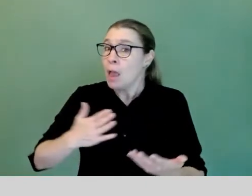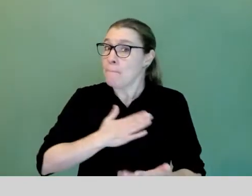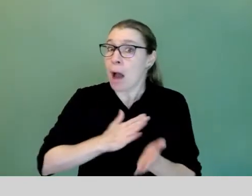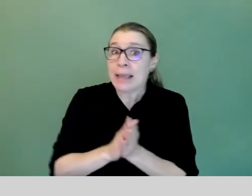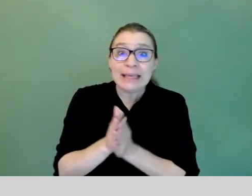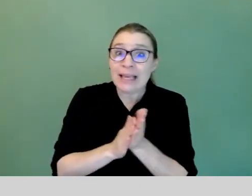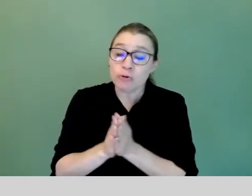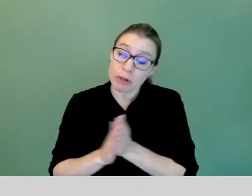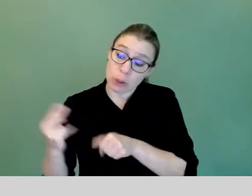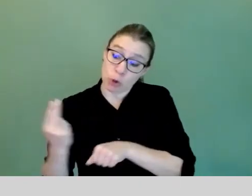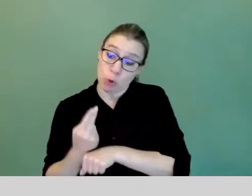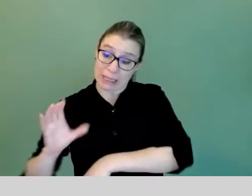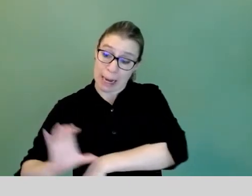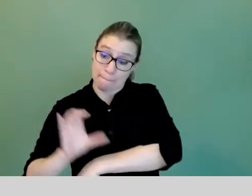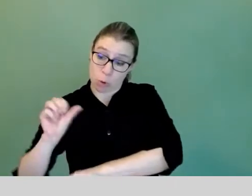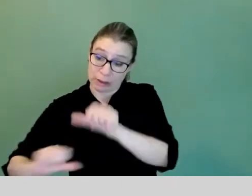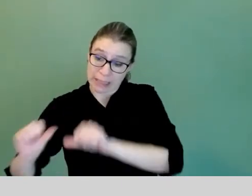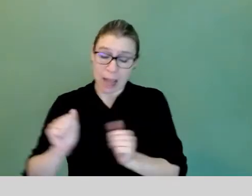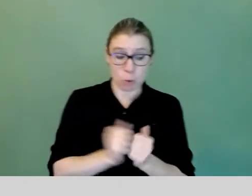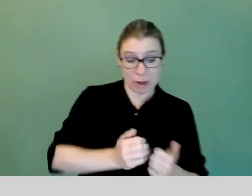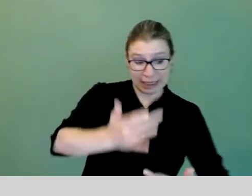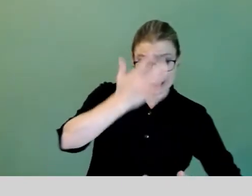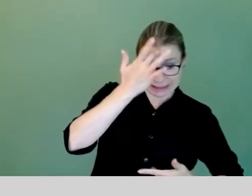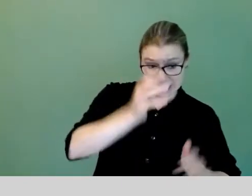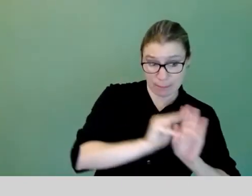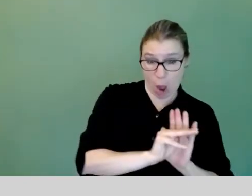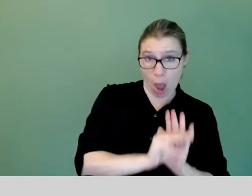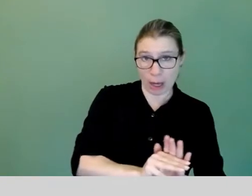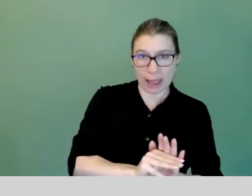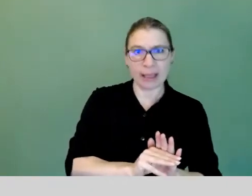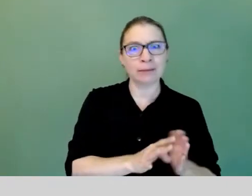my interest in applying computer science to disease modeling